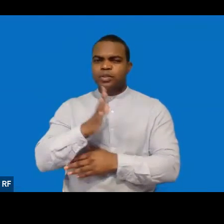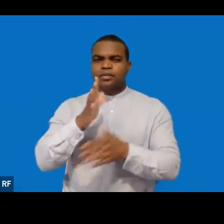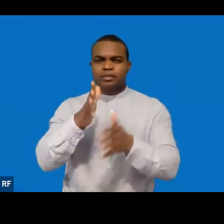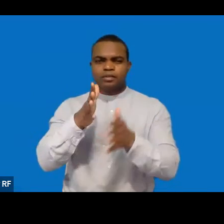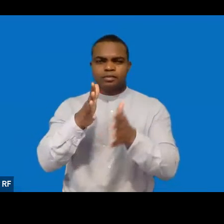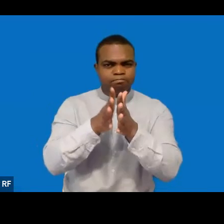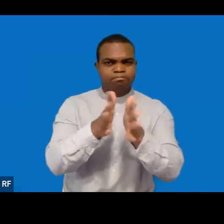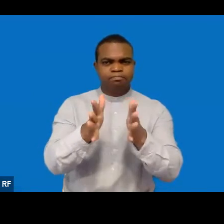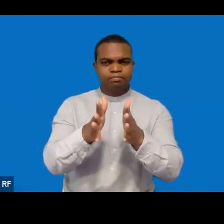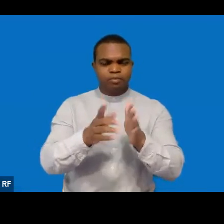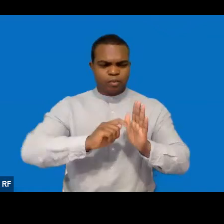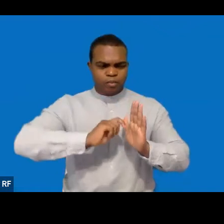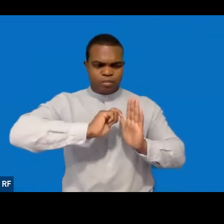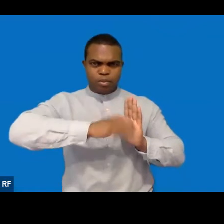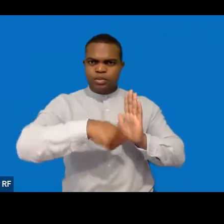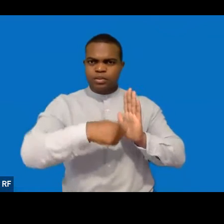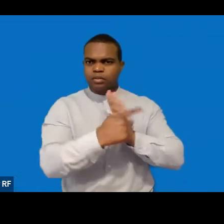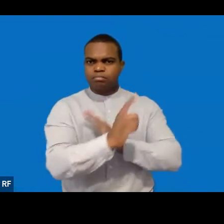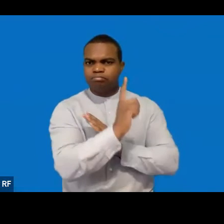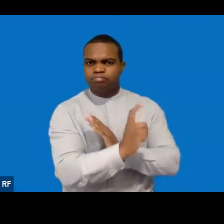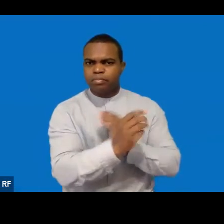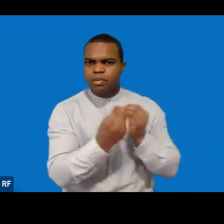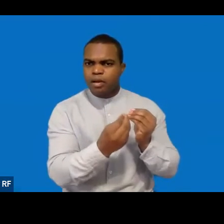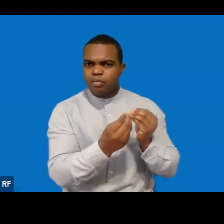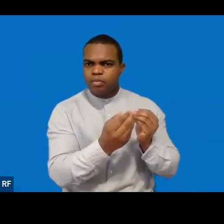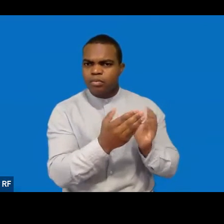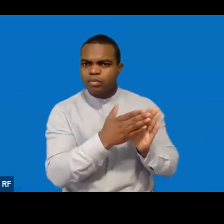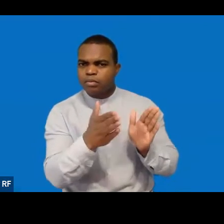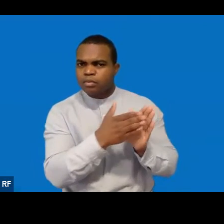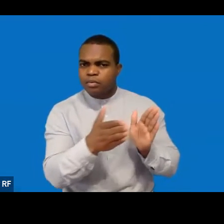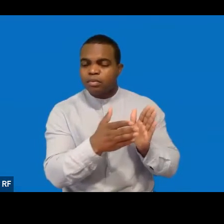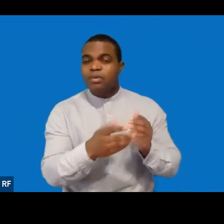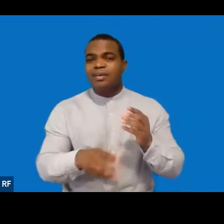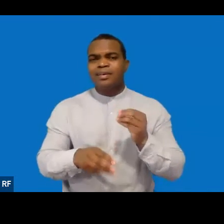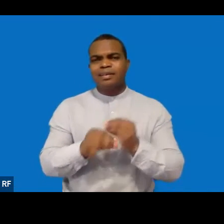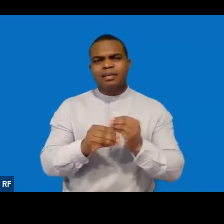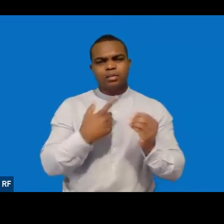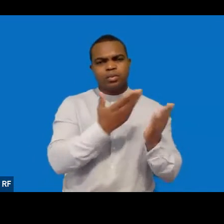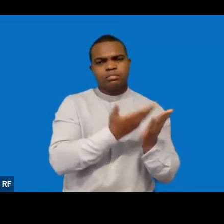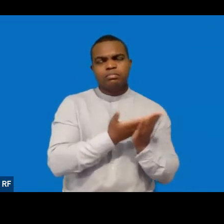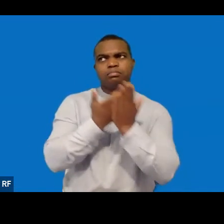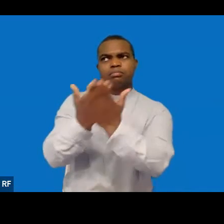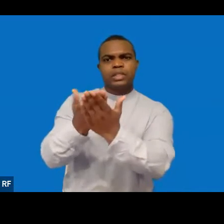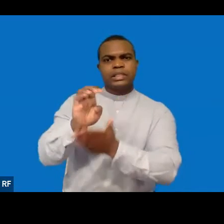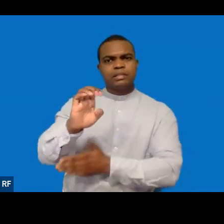wants for the card. Then, importantly, I will present the next steps and the key players,